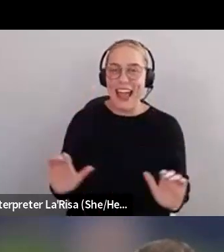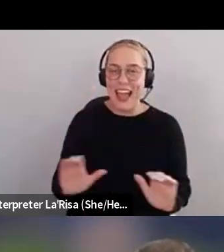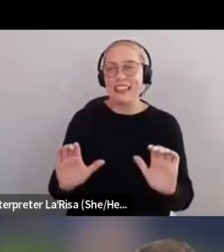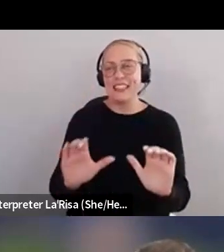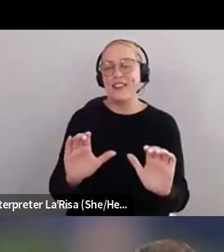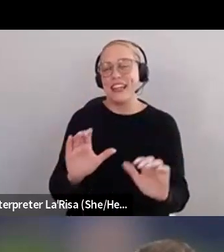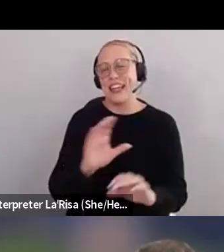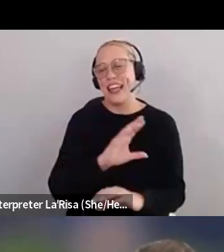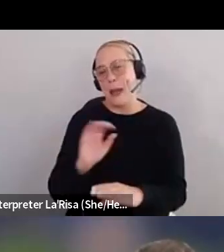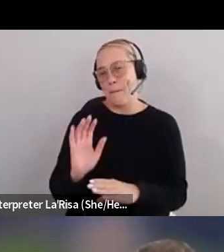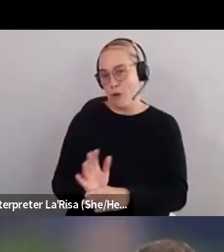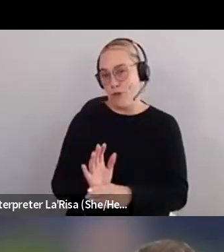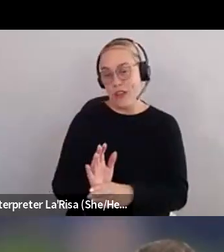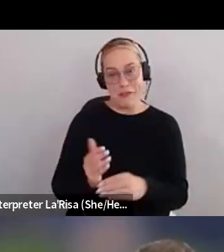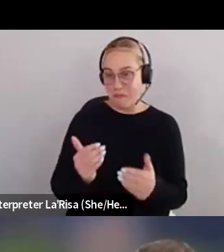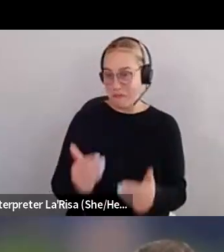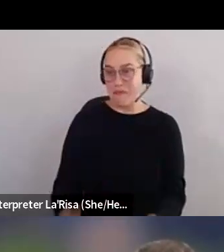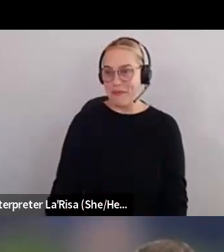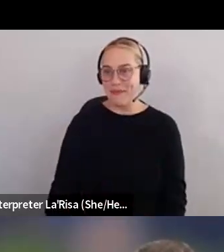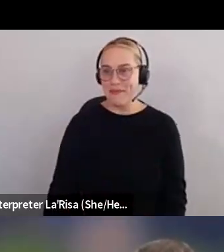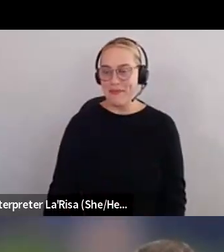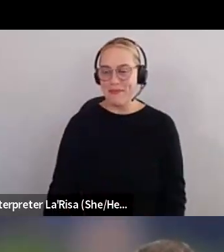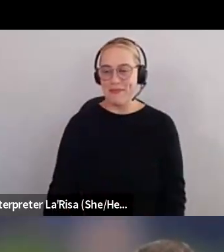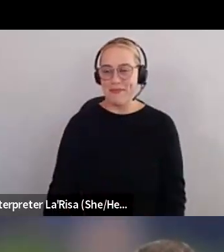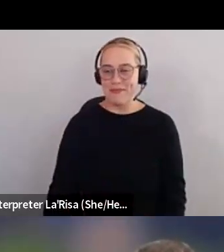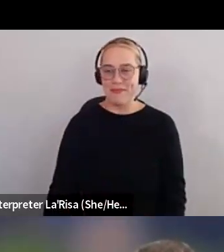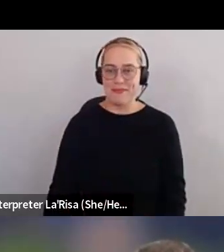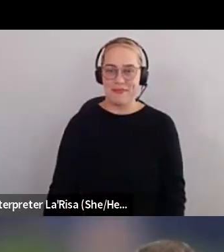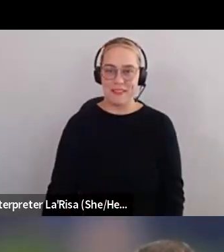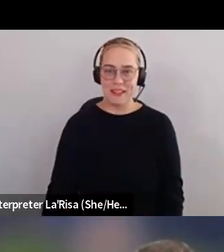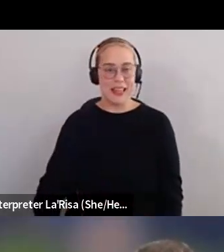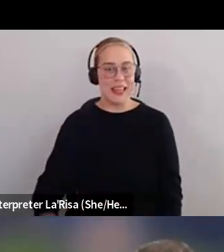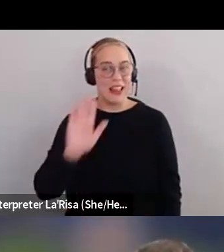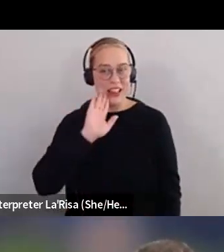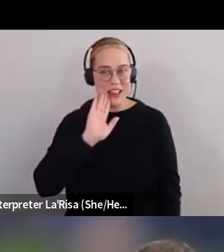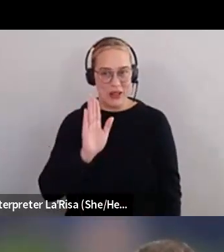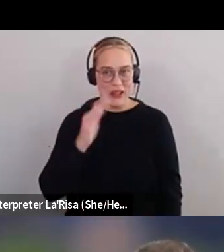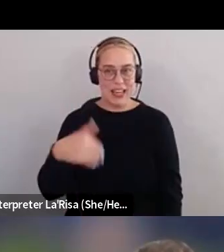ADA. Stephanie, feel free to further introduce yourself, especially your